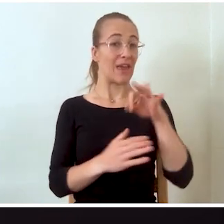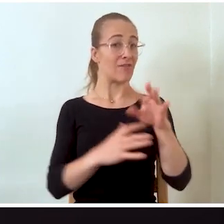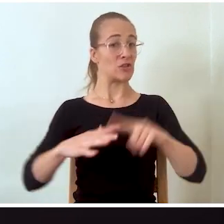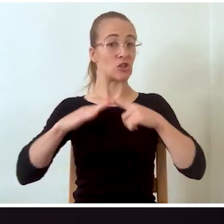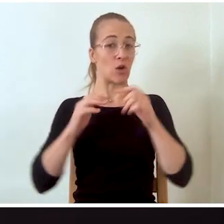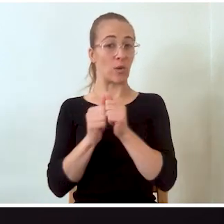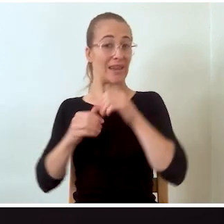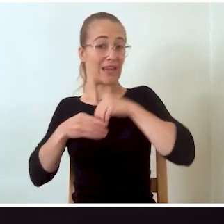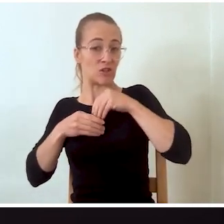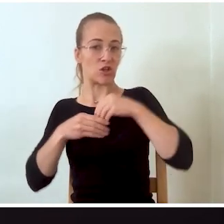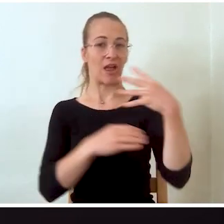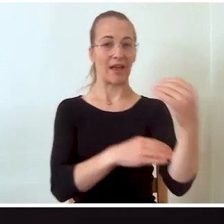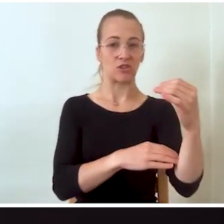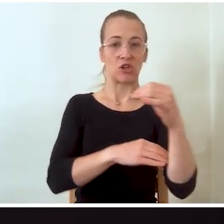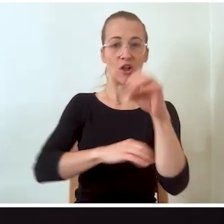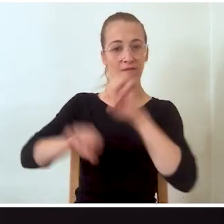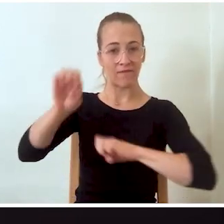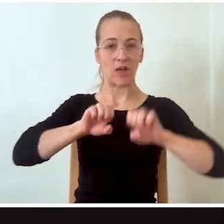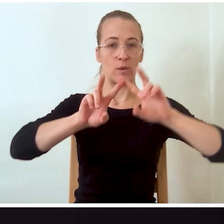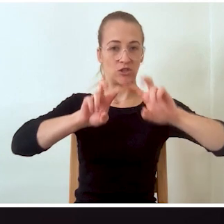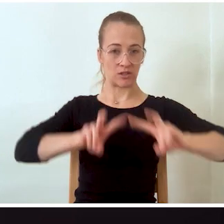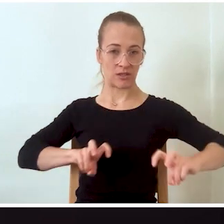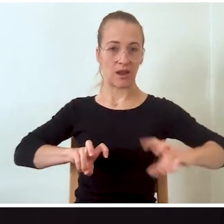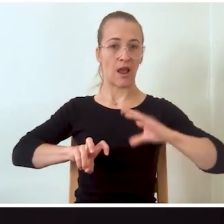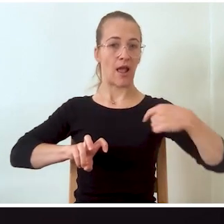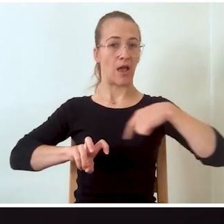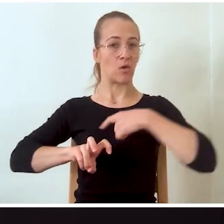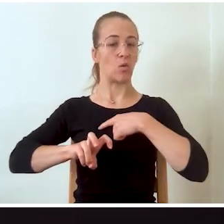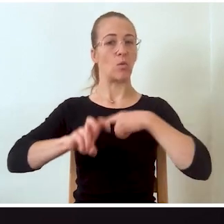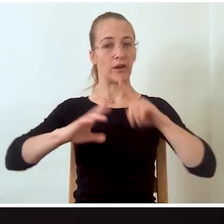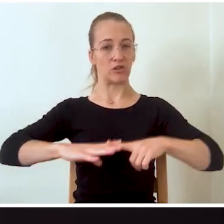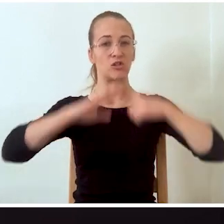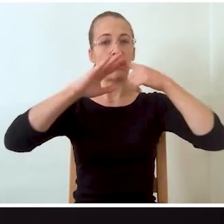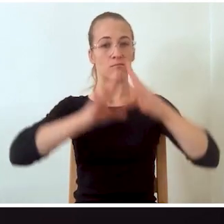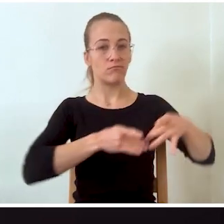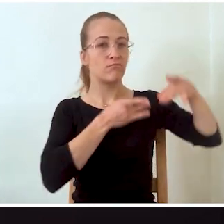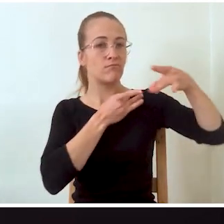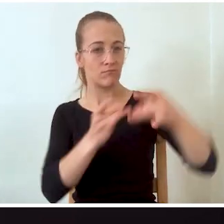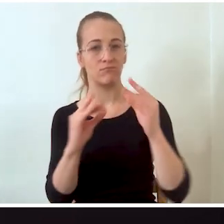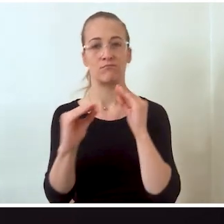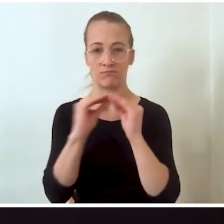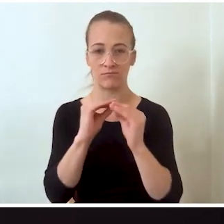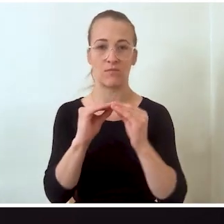and external evaluation and we're getting into the groove of things, and then we hit our roadblock,